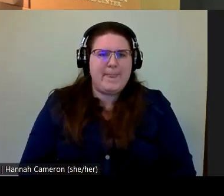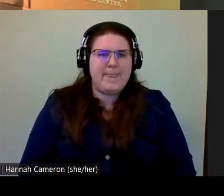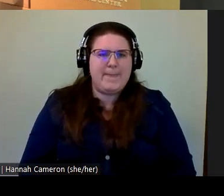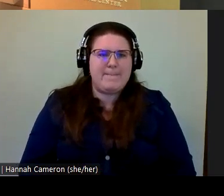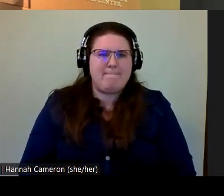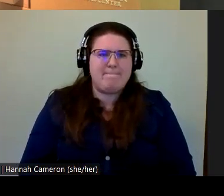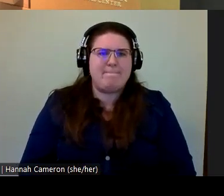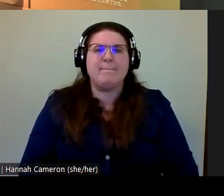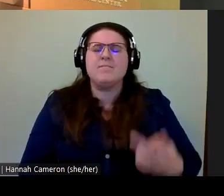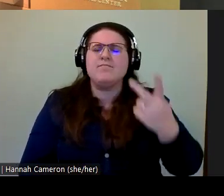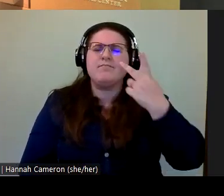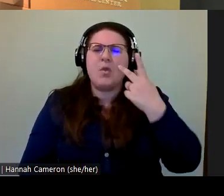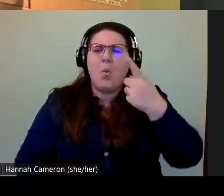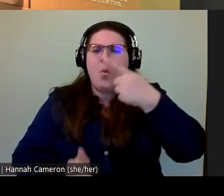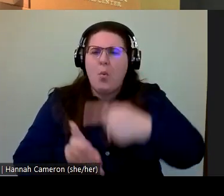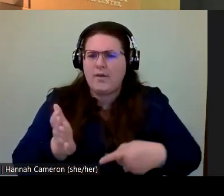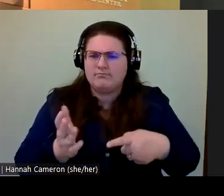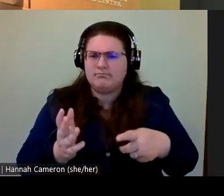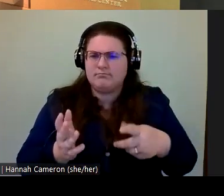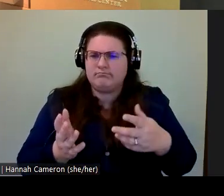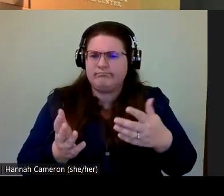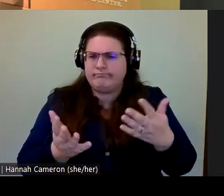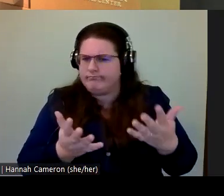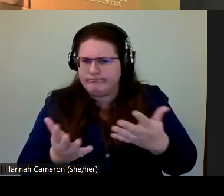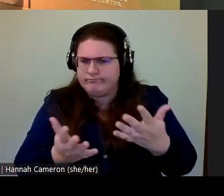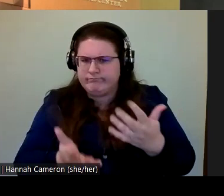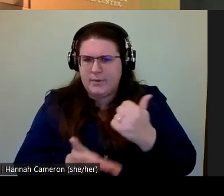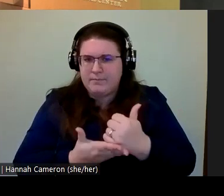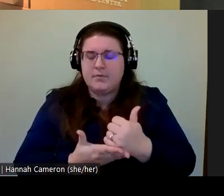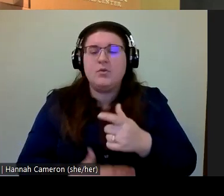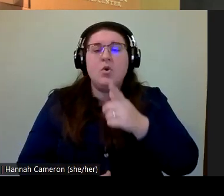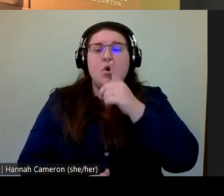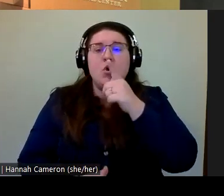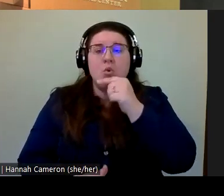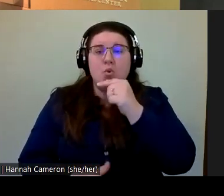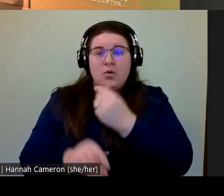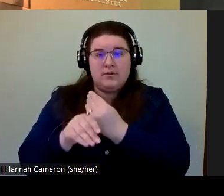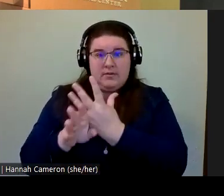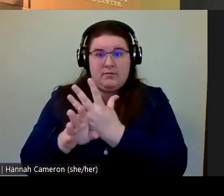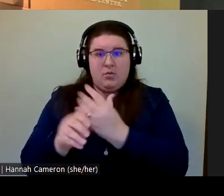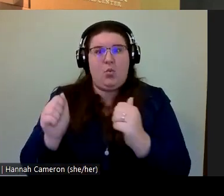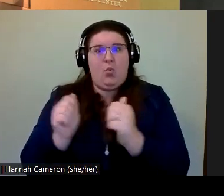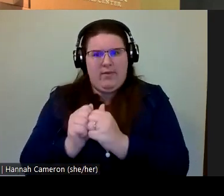actually got what they actually used so for the people in the teleah health Specialty Care arm uh